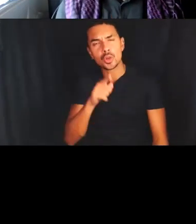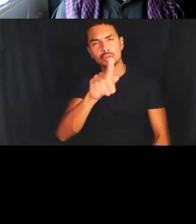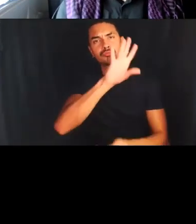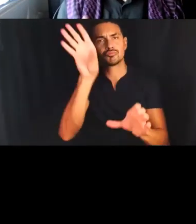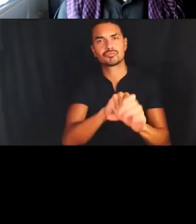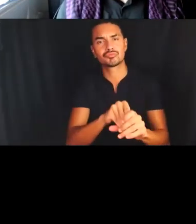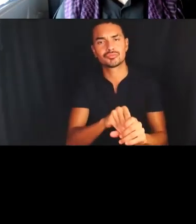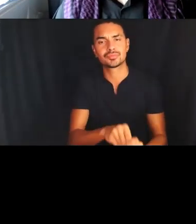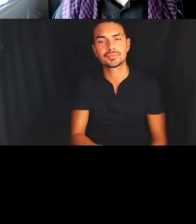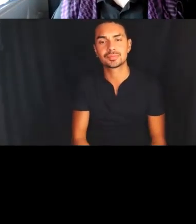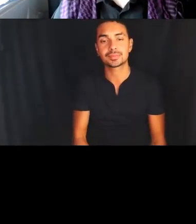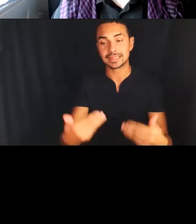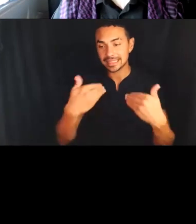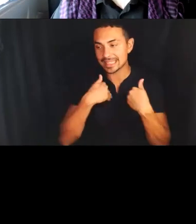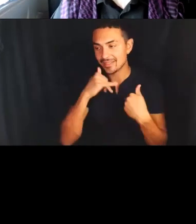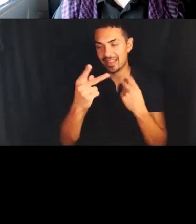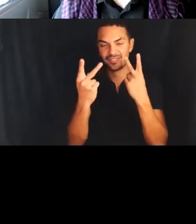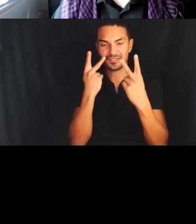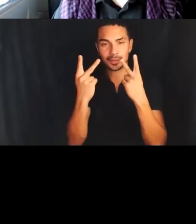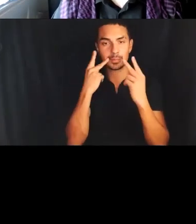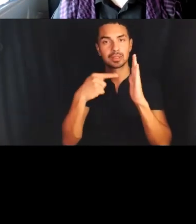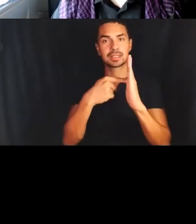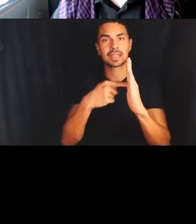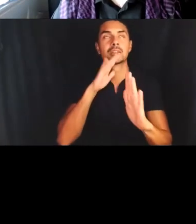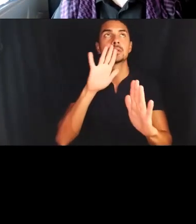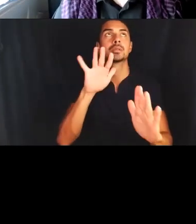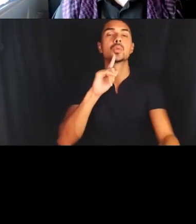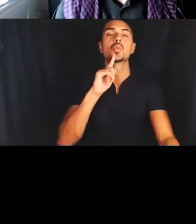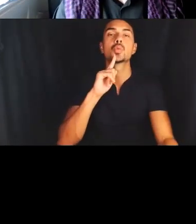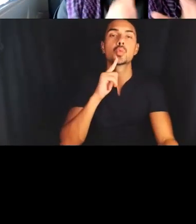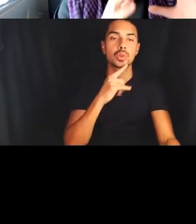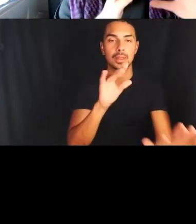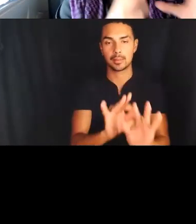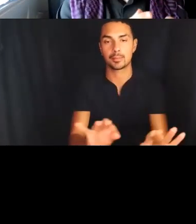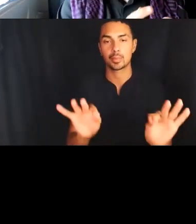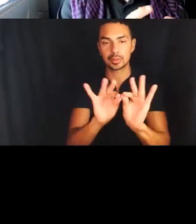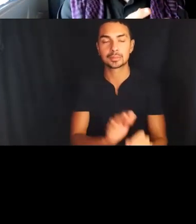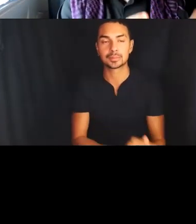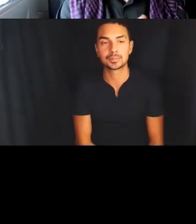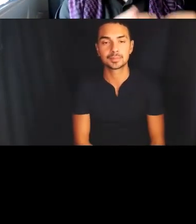So having those visible signs is really critically important at agencies,